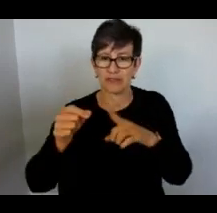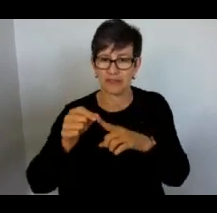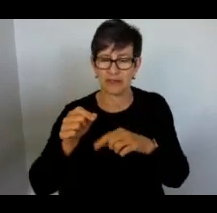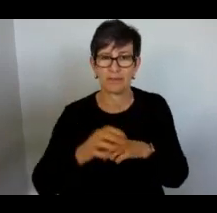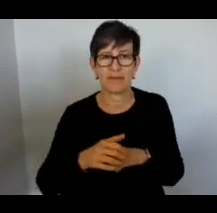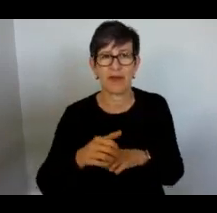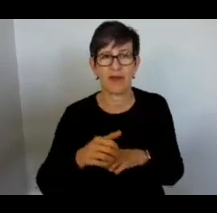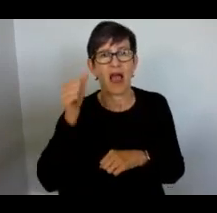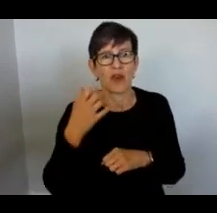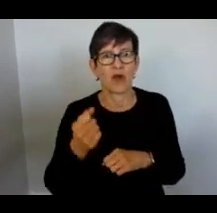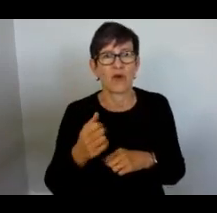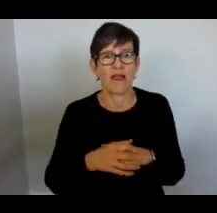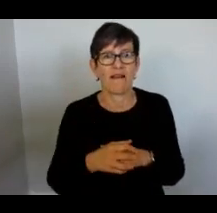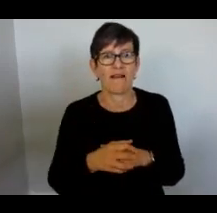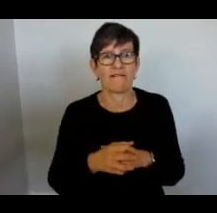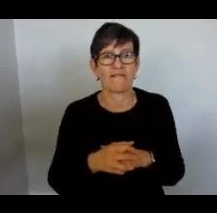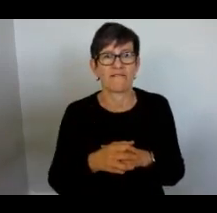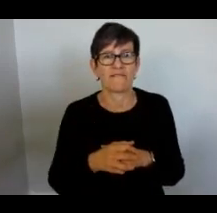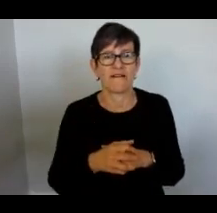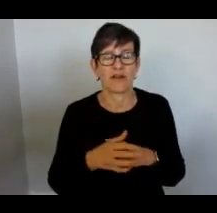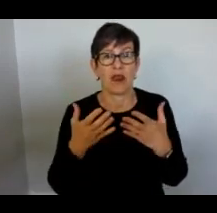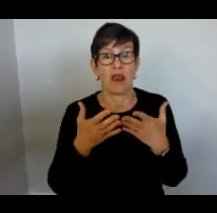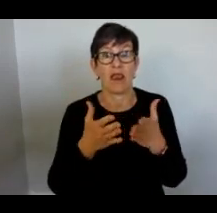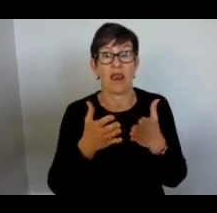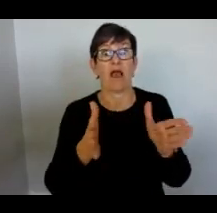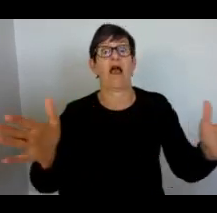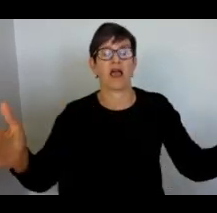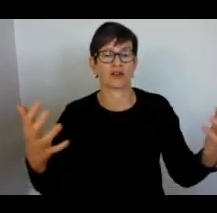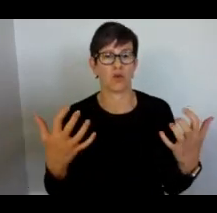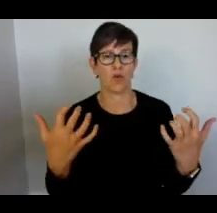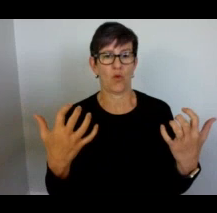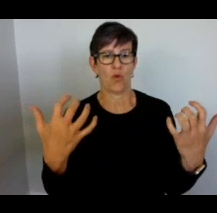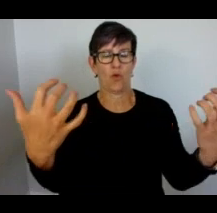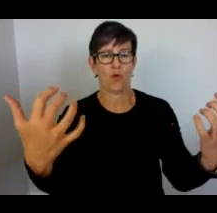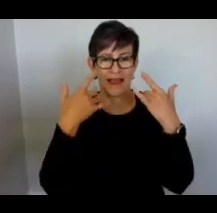this one is probably more directed towards our service providers who are working with clients in